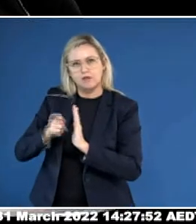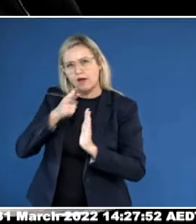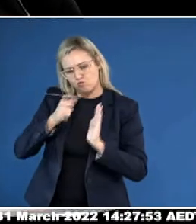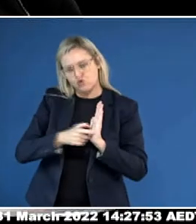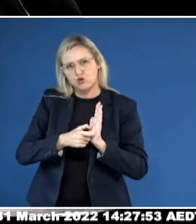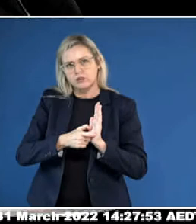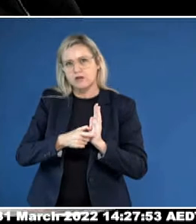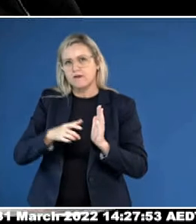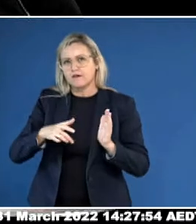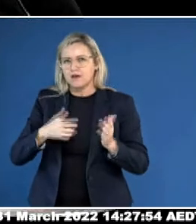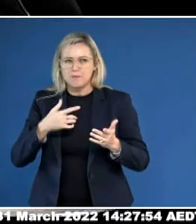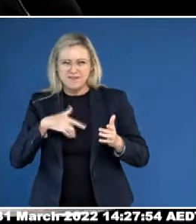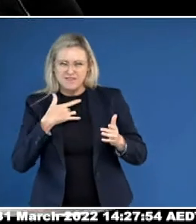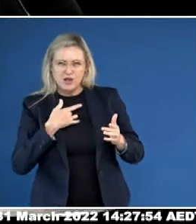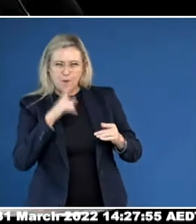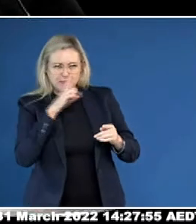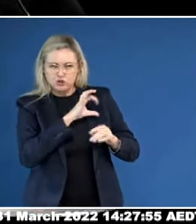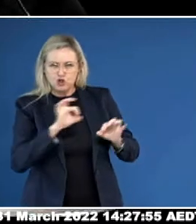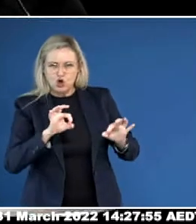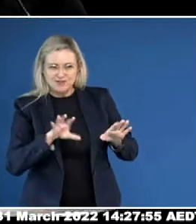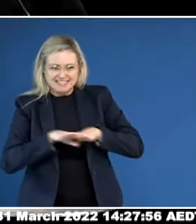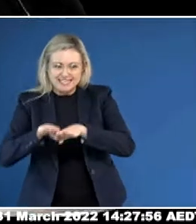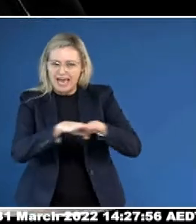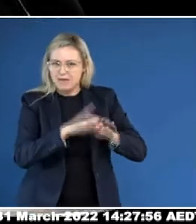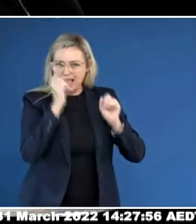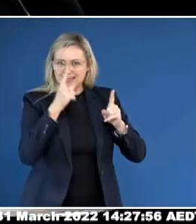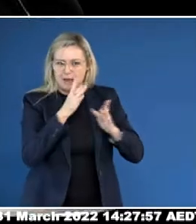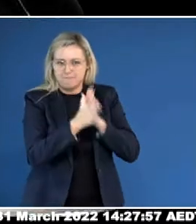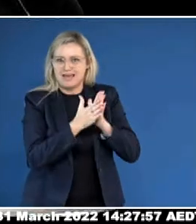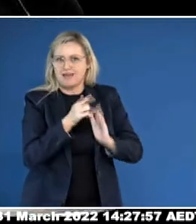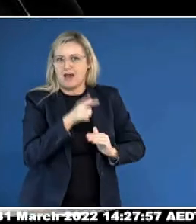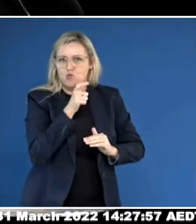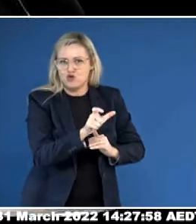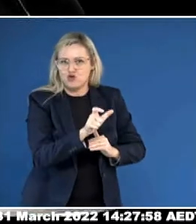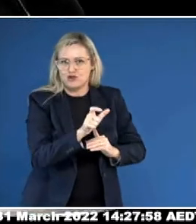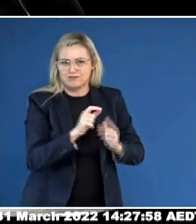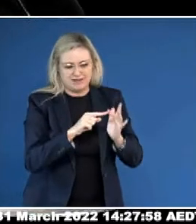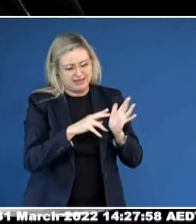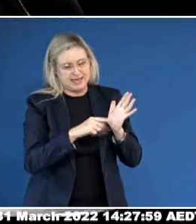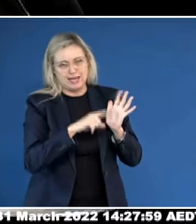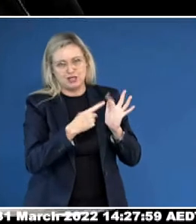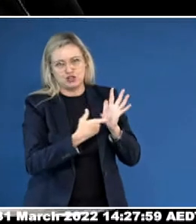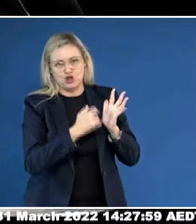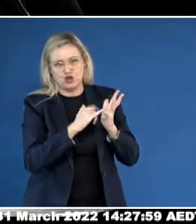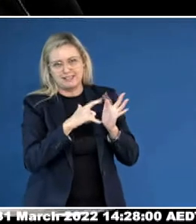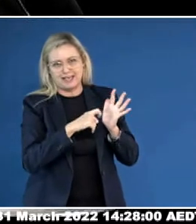consistent understanding of what intersectionality is. So I just wanted to kind of briefly, you know, give a little bit of context that